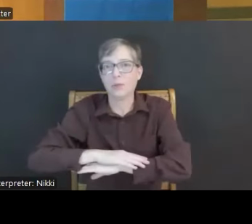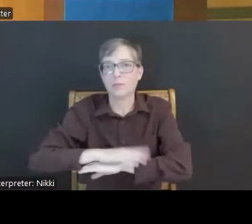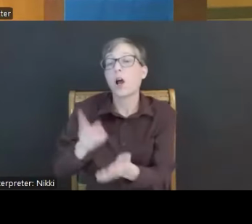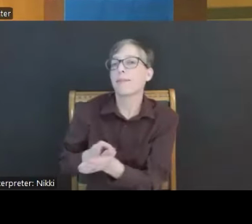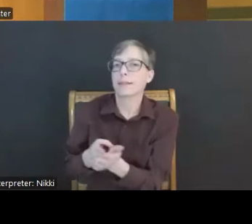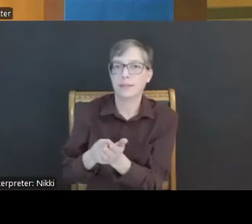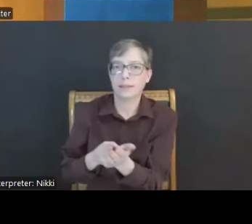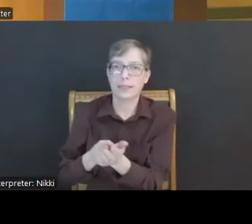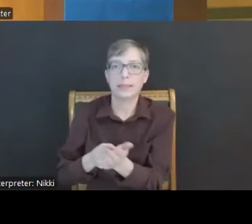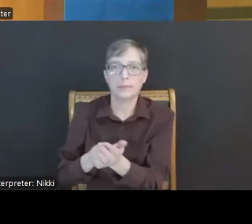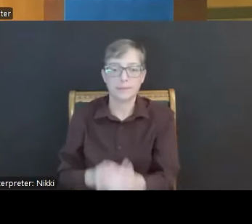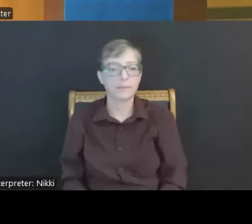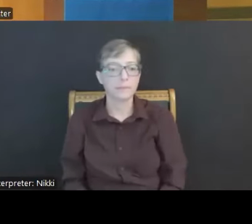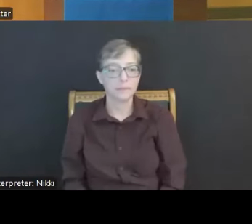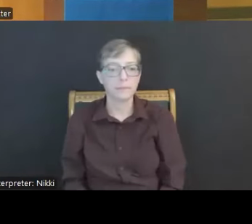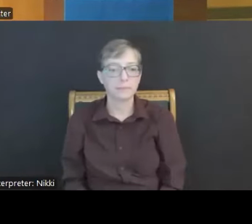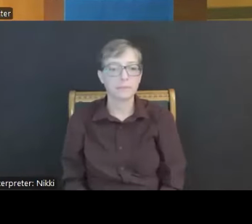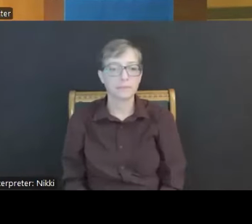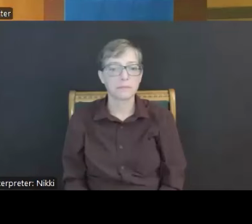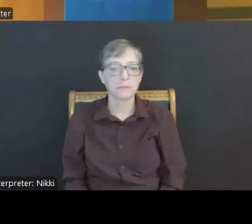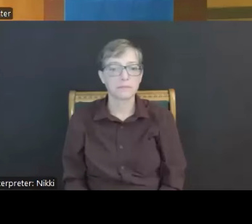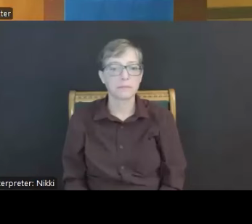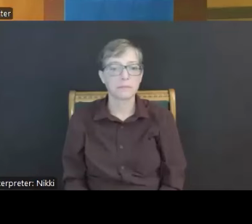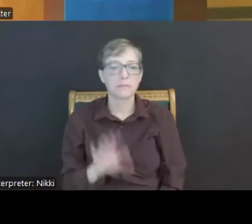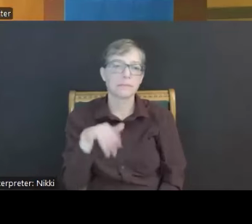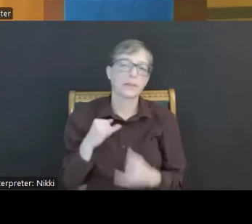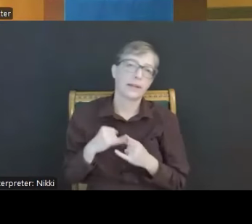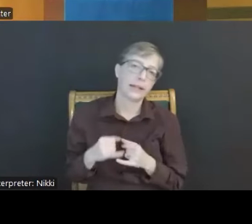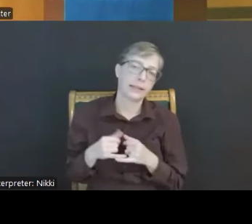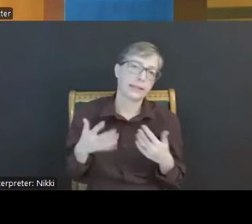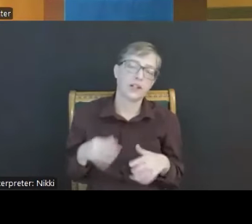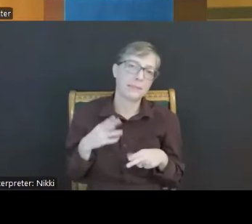staff um and then also the last one I'll just give there so many different Community strategies we've